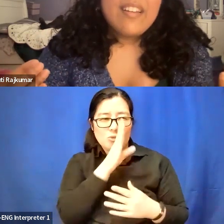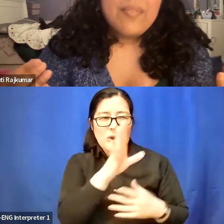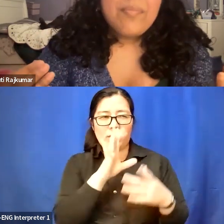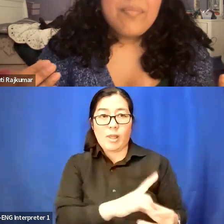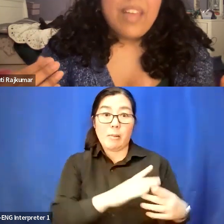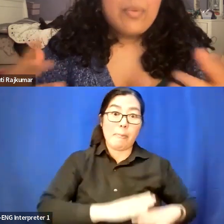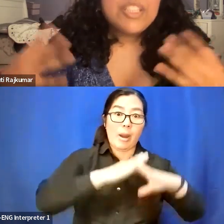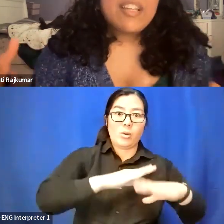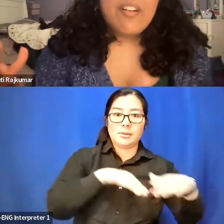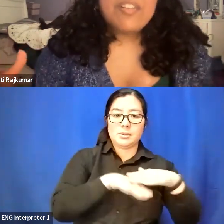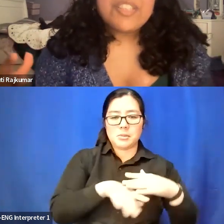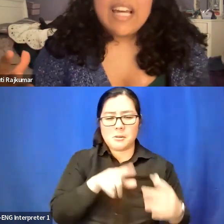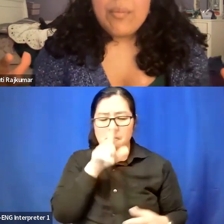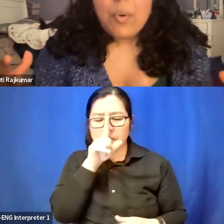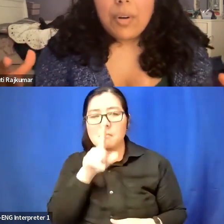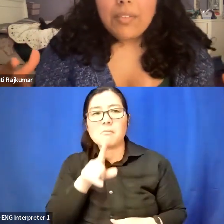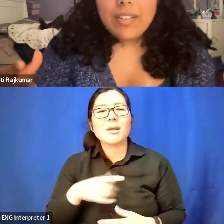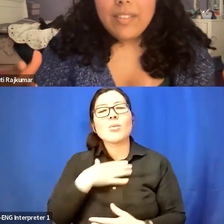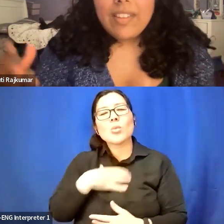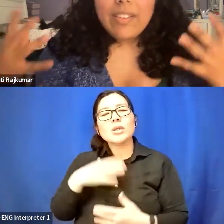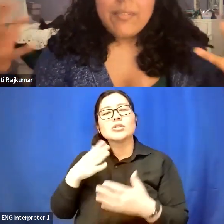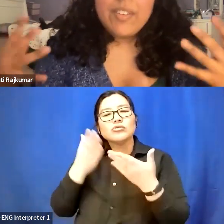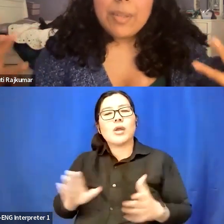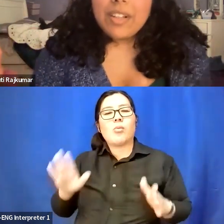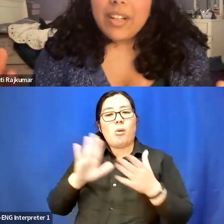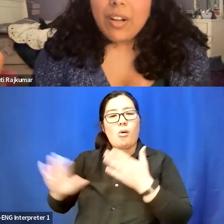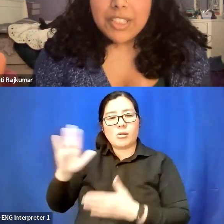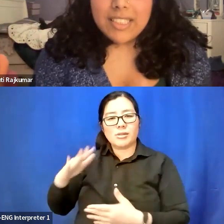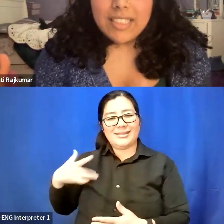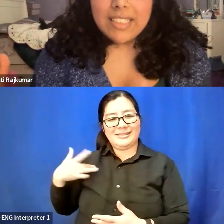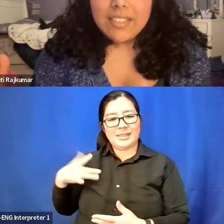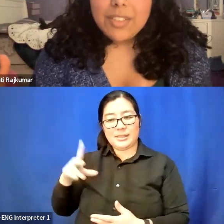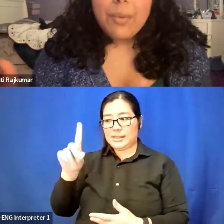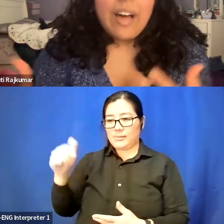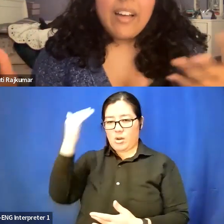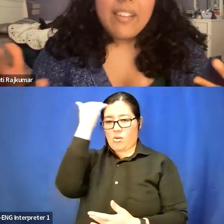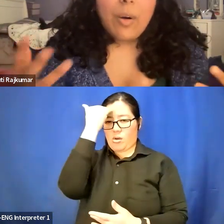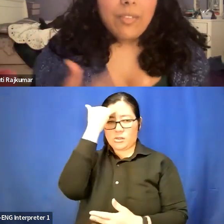I wish that colleges had more of a sense of disability consciousness so that all